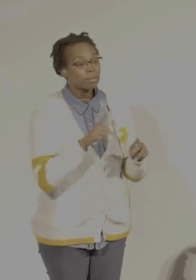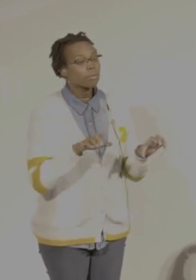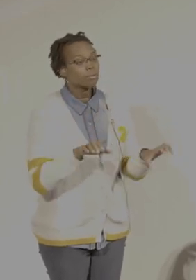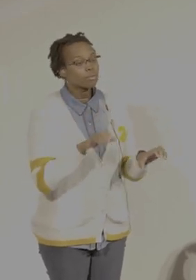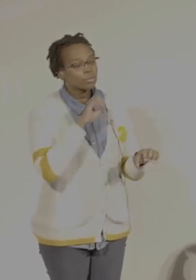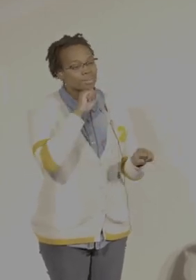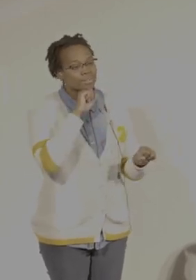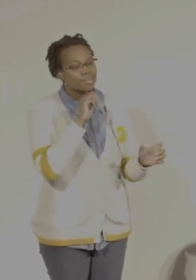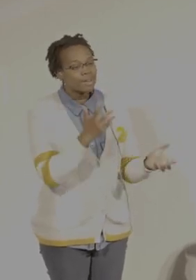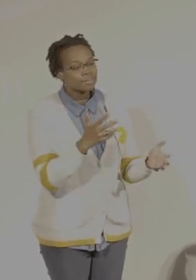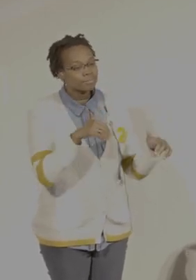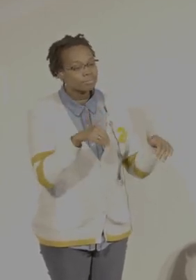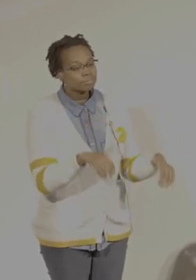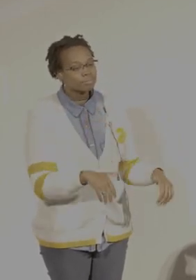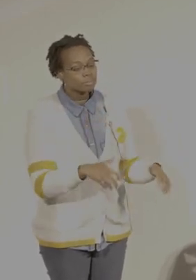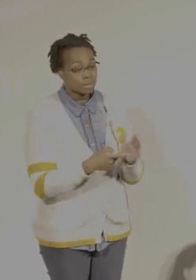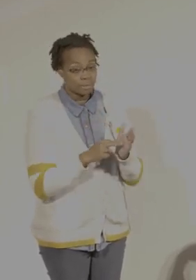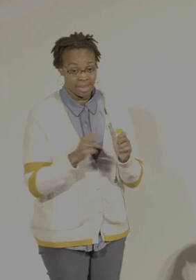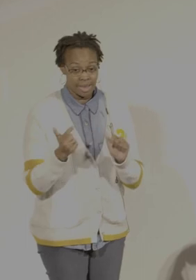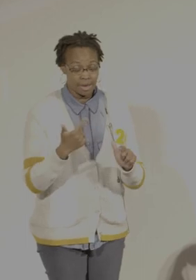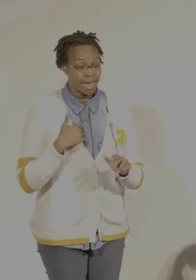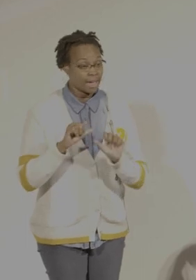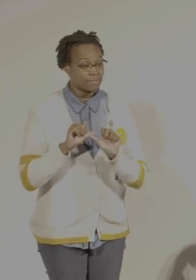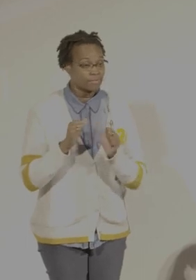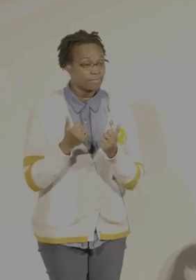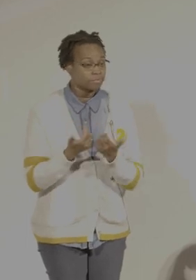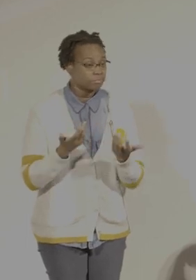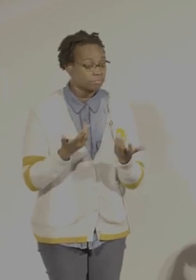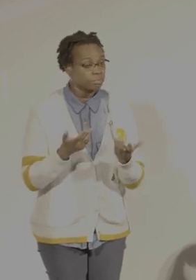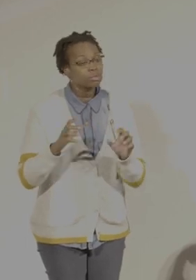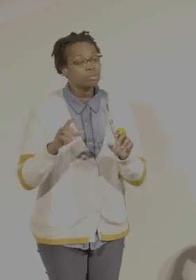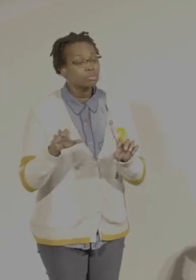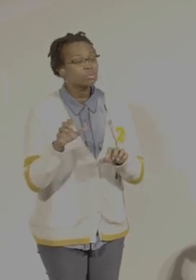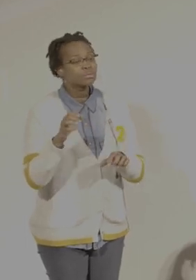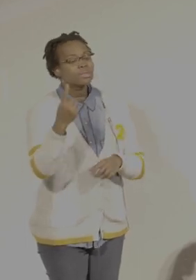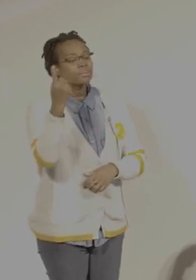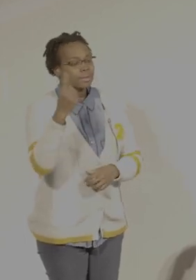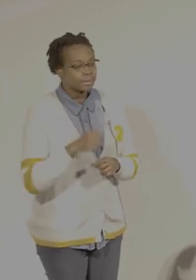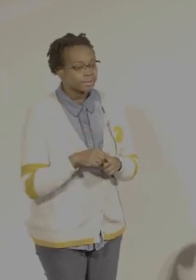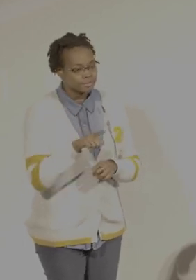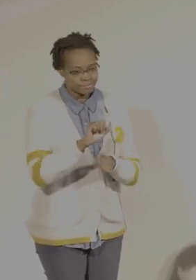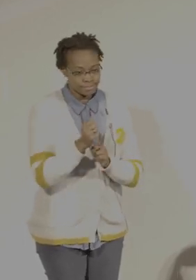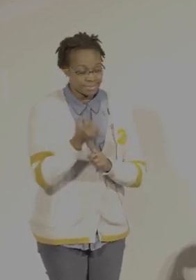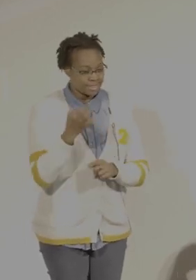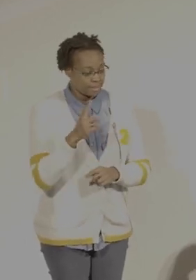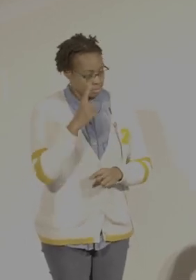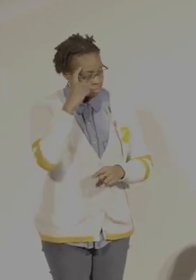And what that means is everyone has agency to do something. In this case if it's a question of Alexei